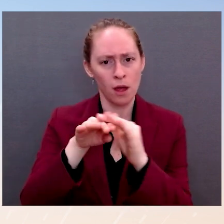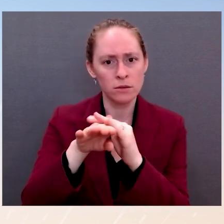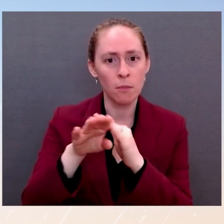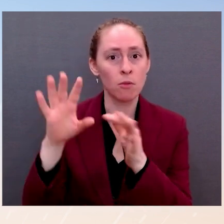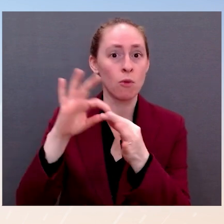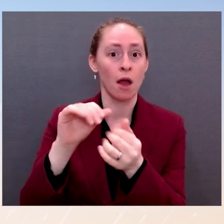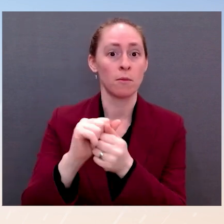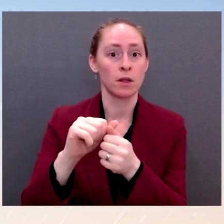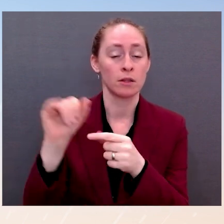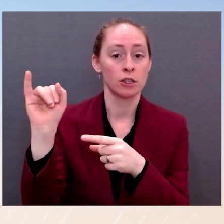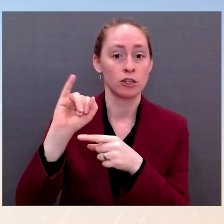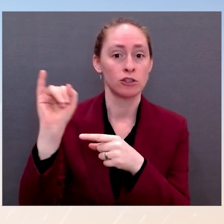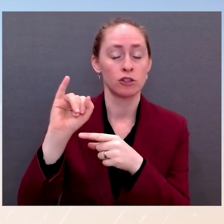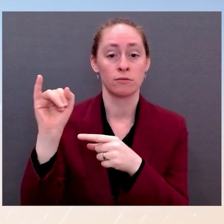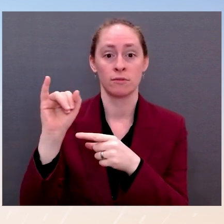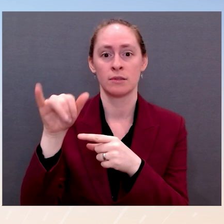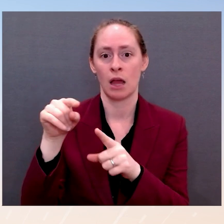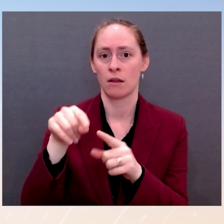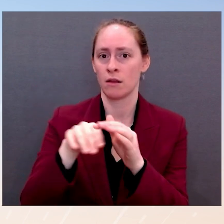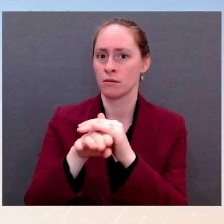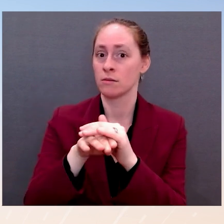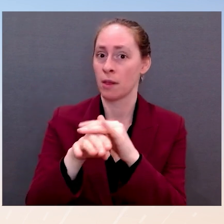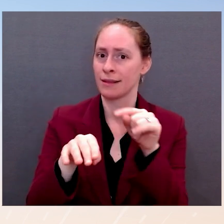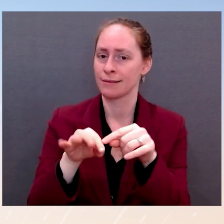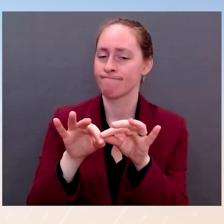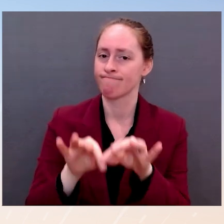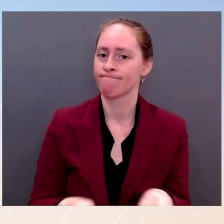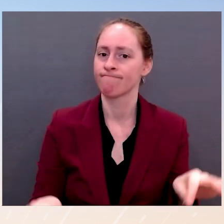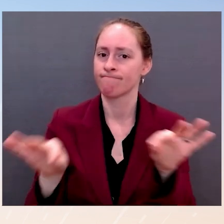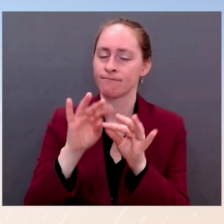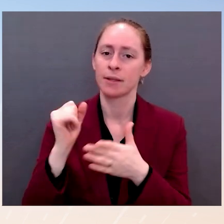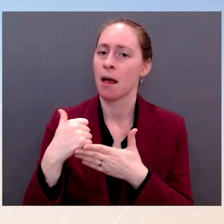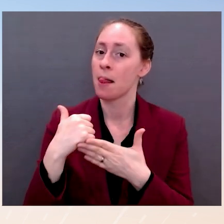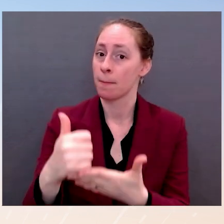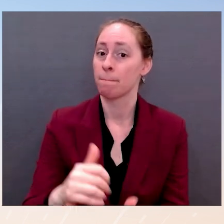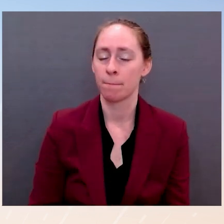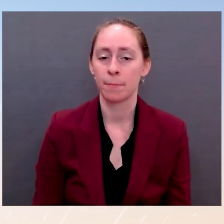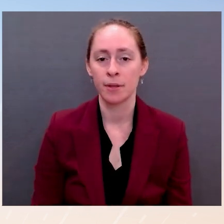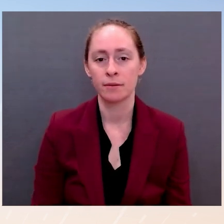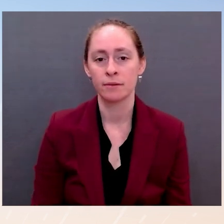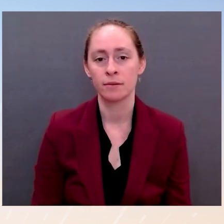But we're going to hear about how that access can really make a difference for you.